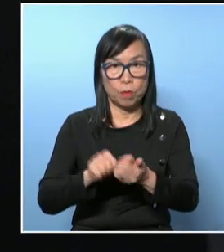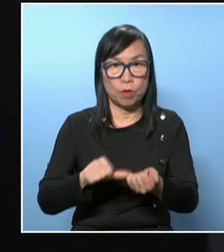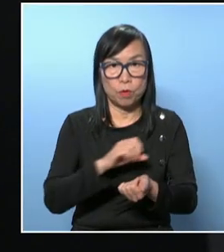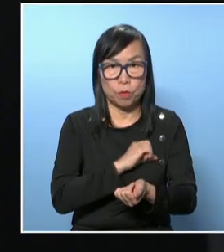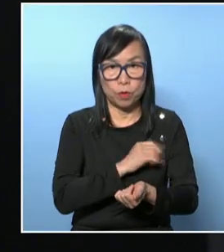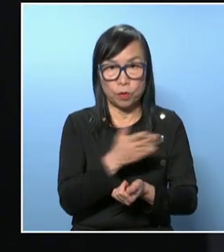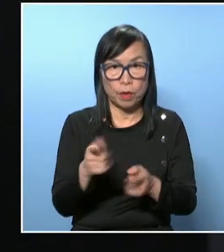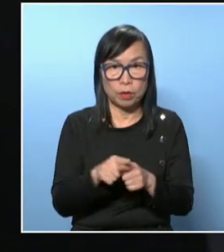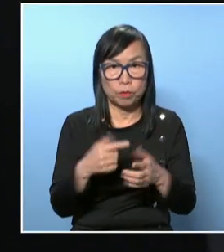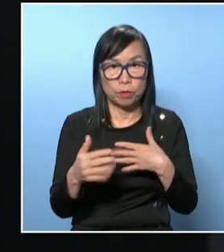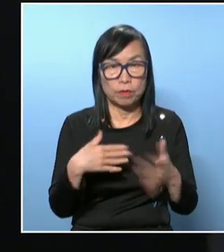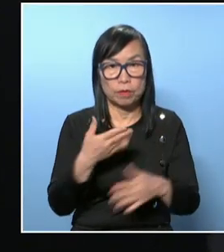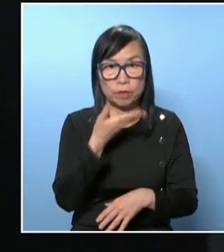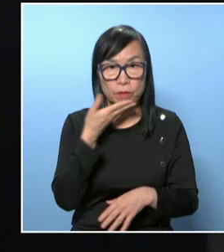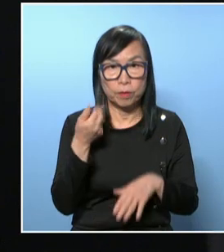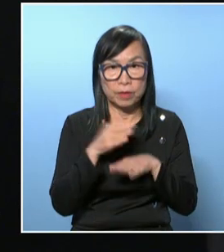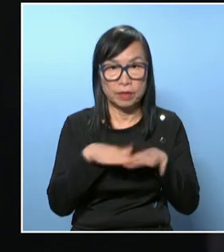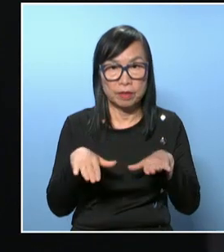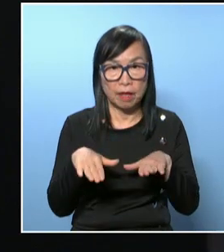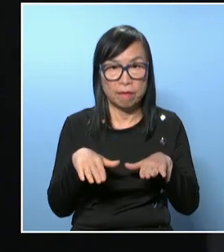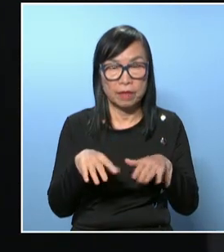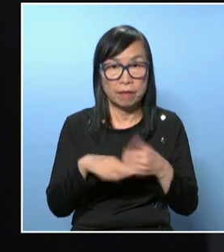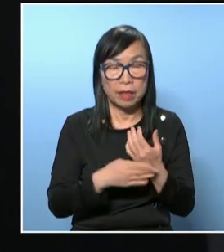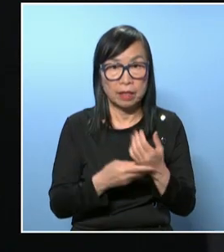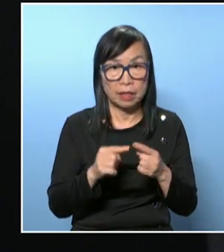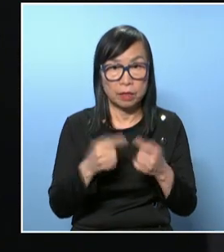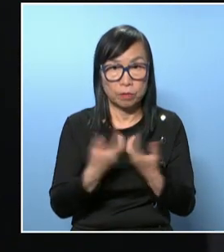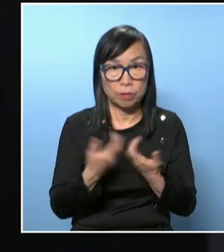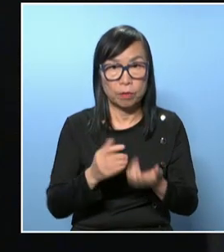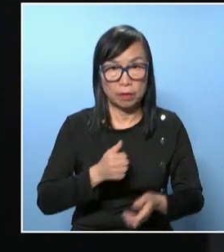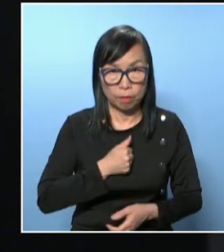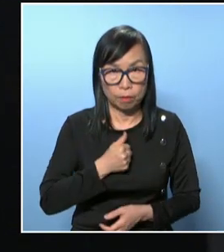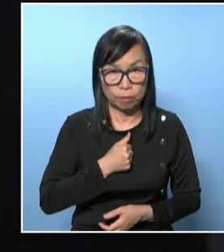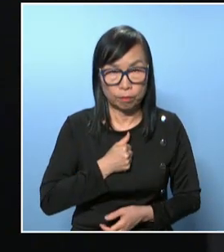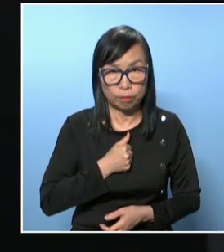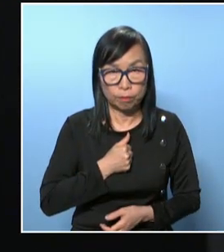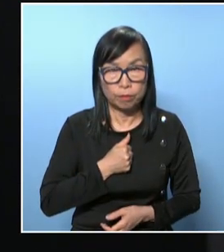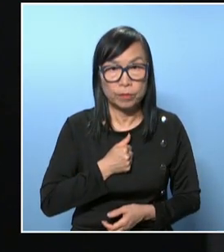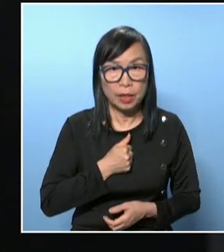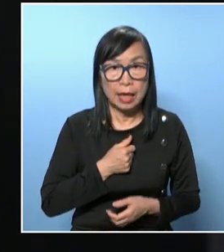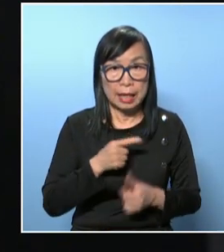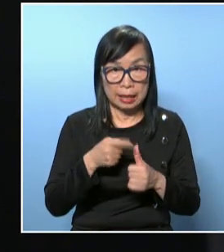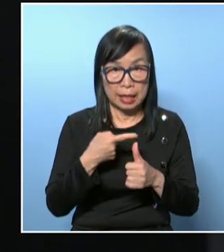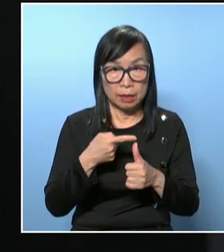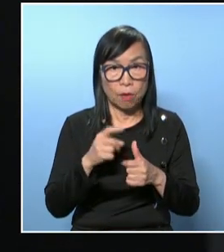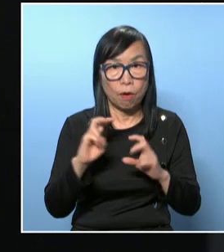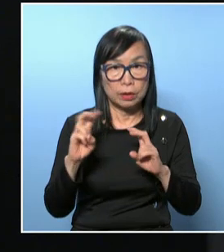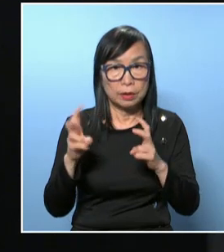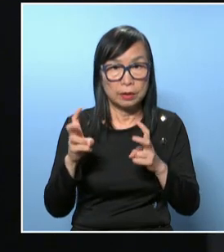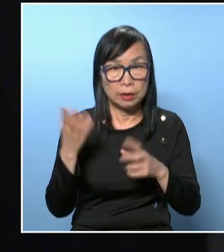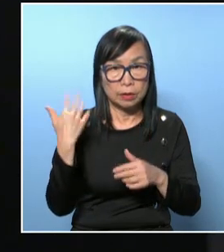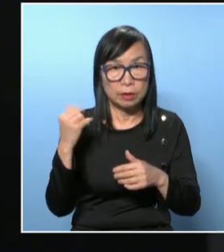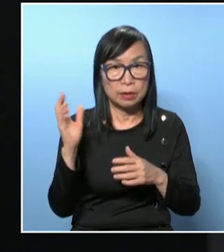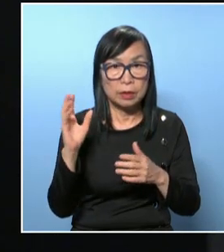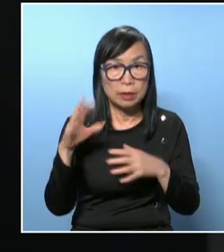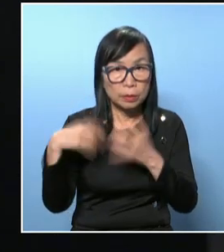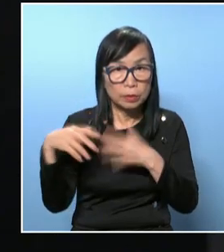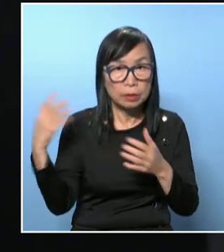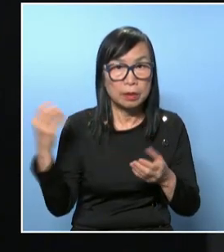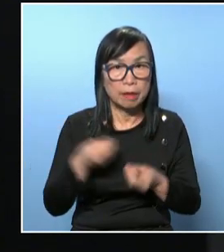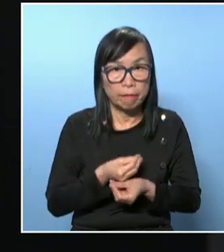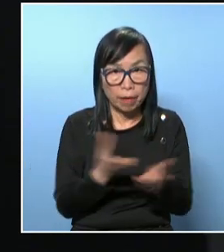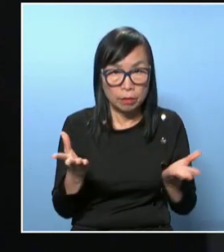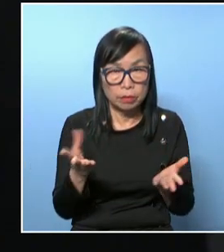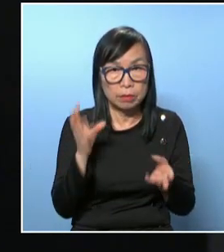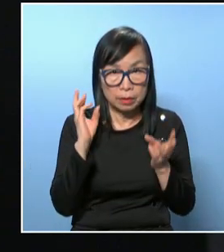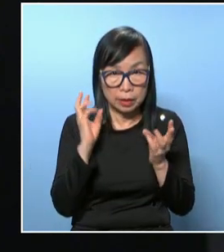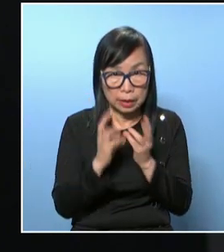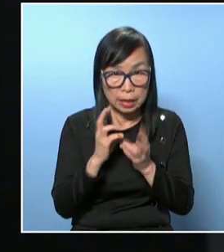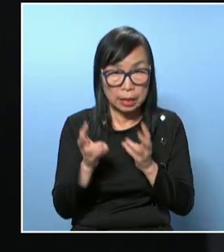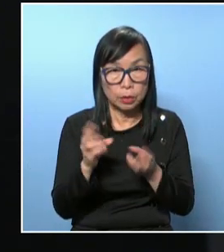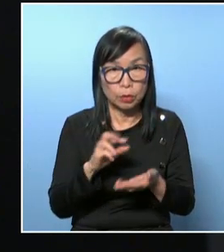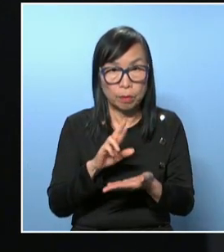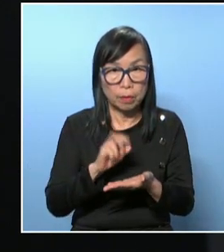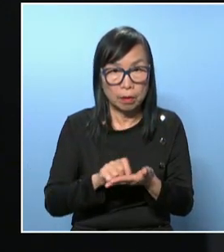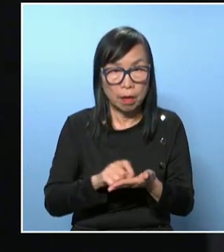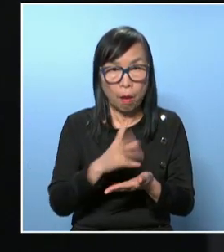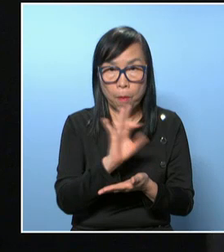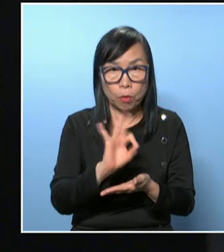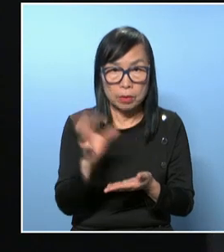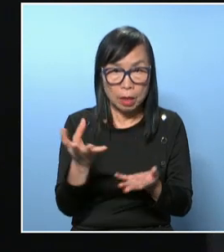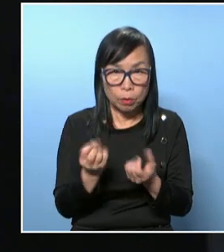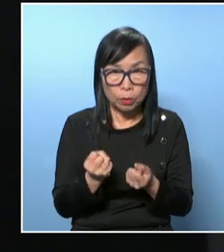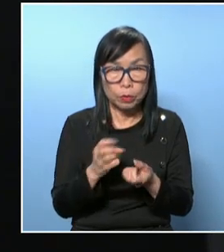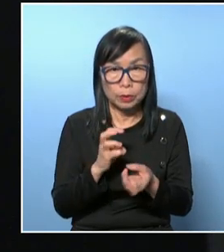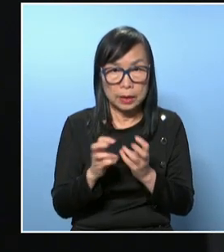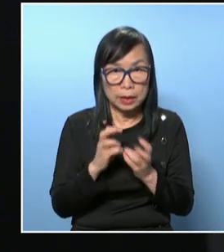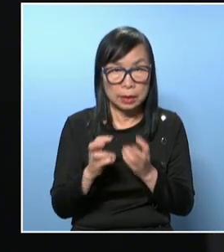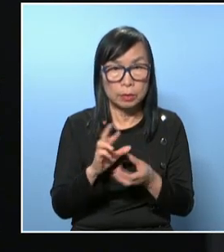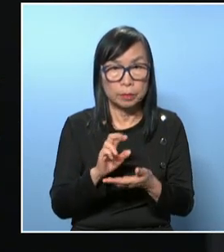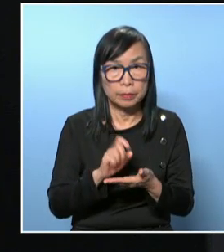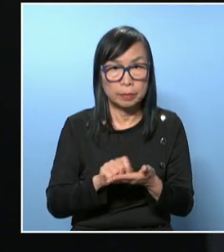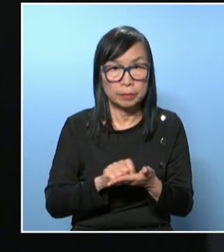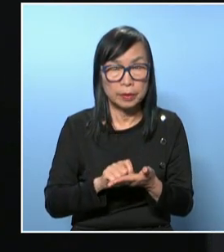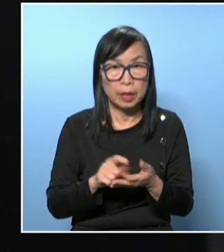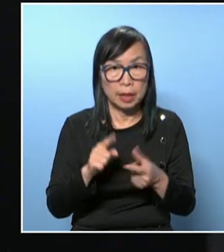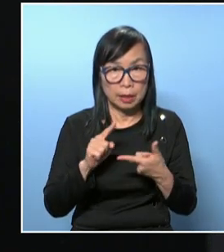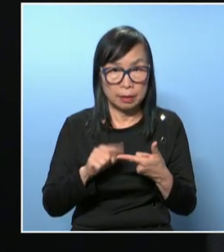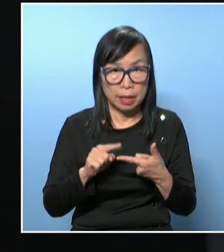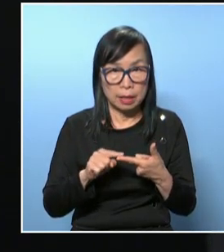Information paper issued since the last meeting